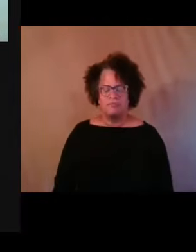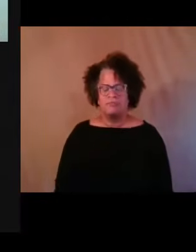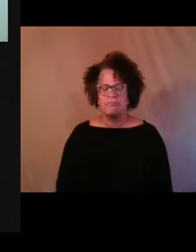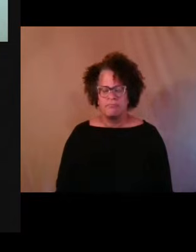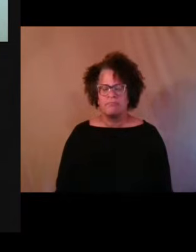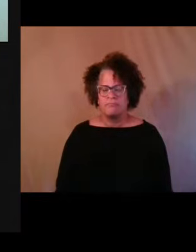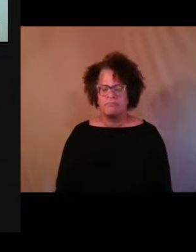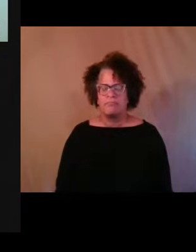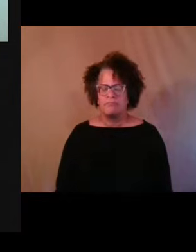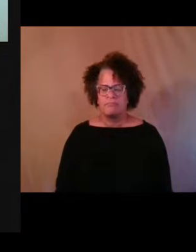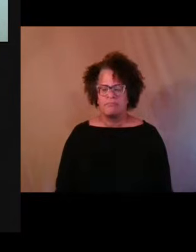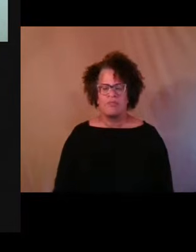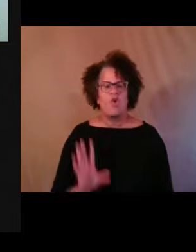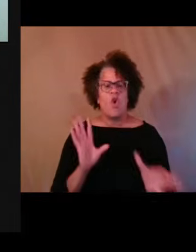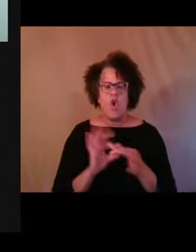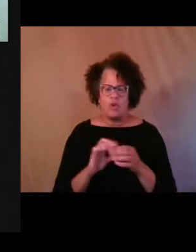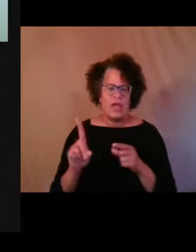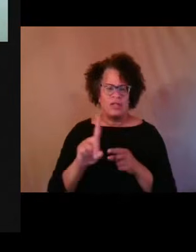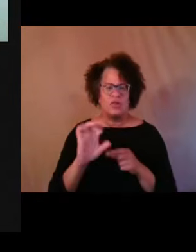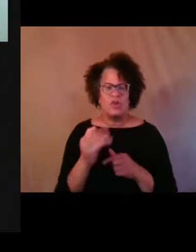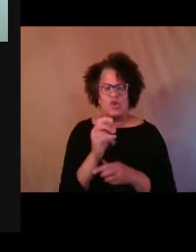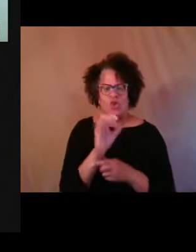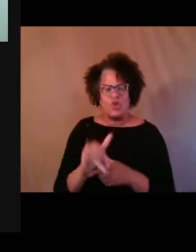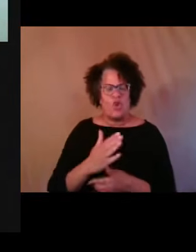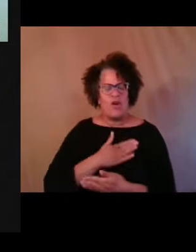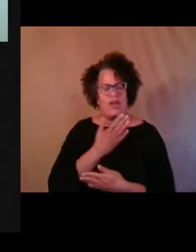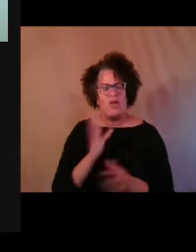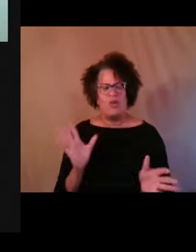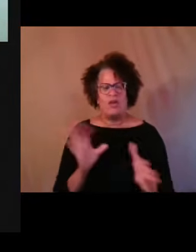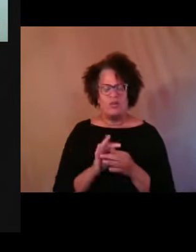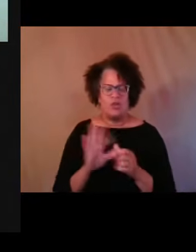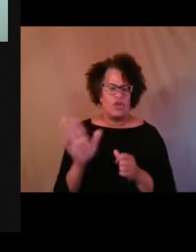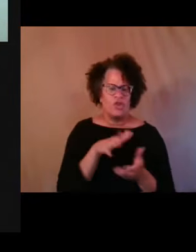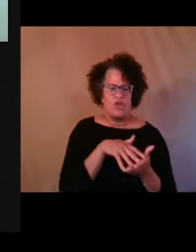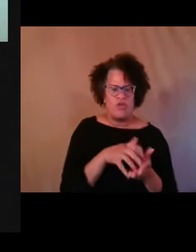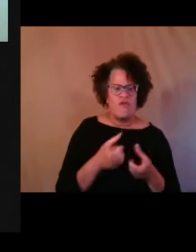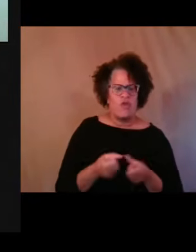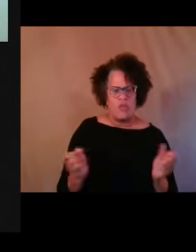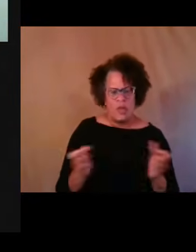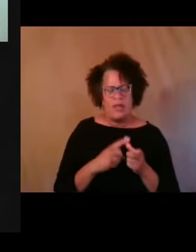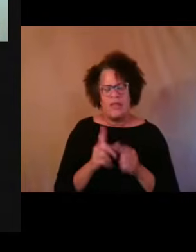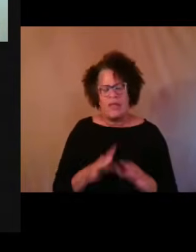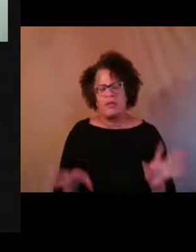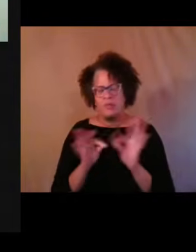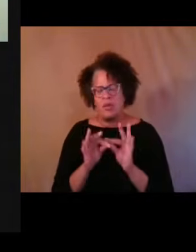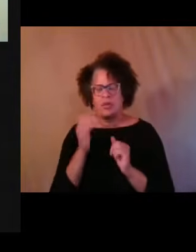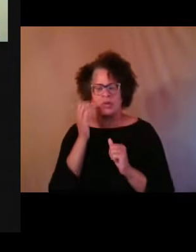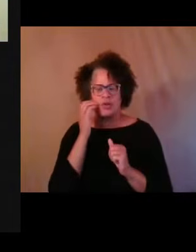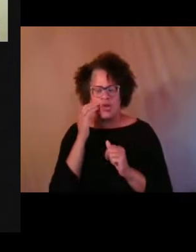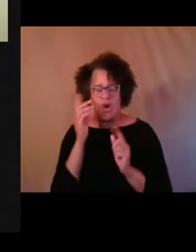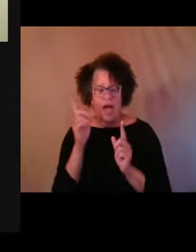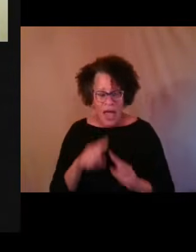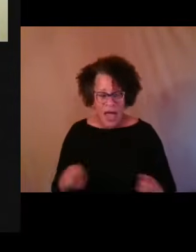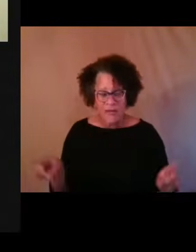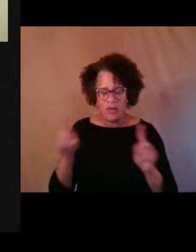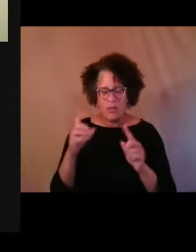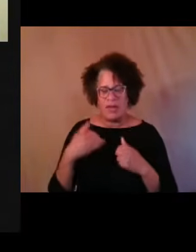Hold onto that joy while you embrace the vulnerability and knowing that everybody has something to bring